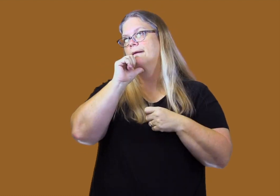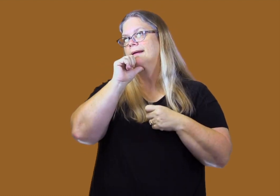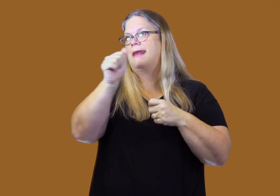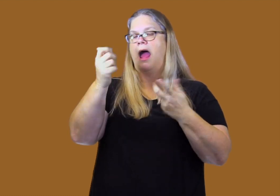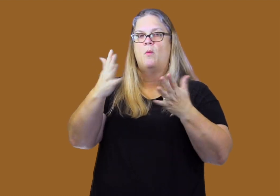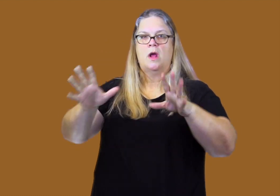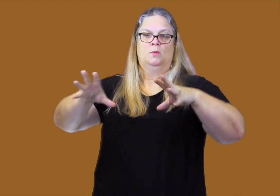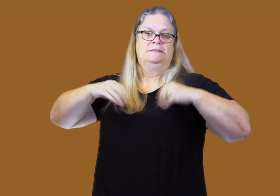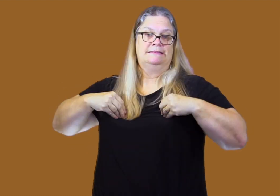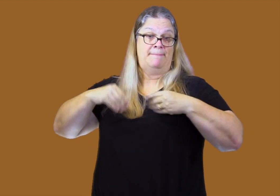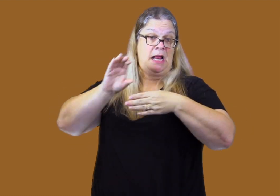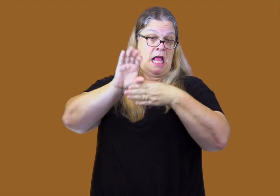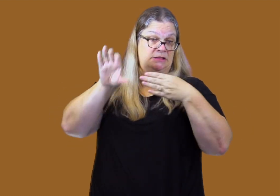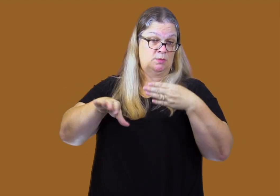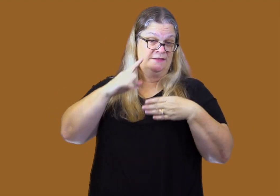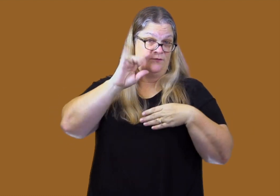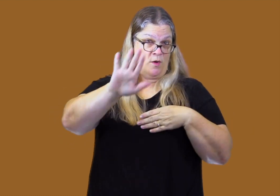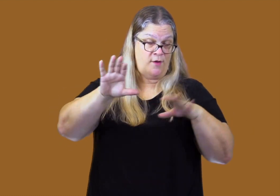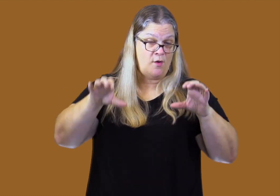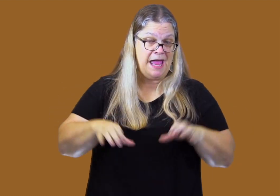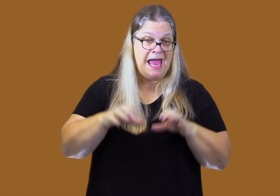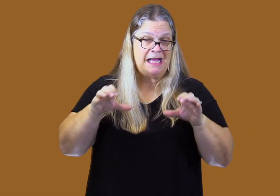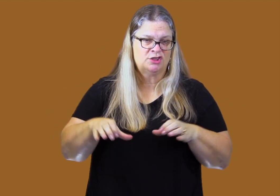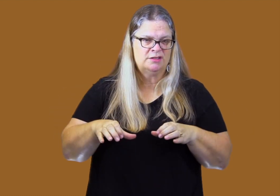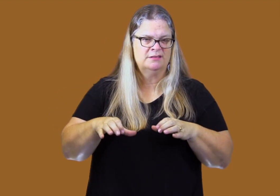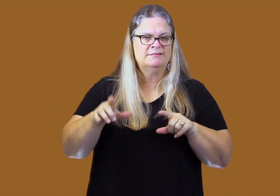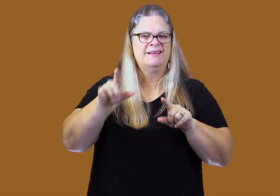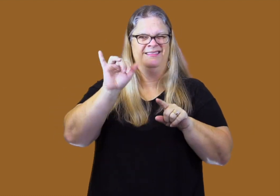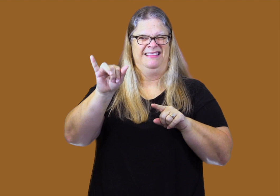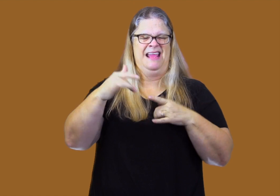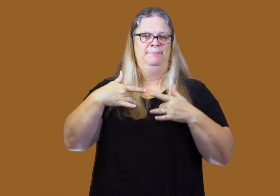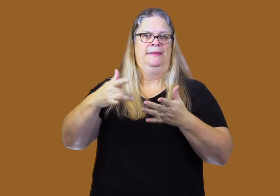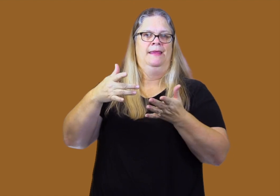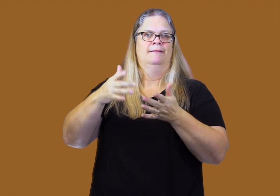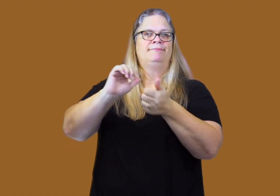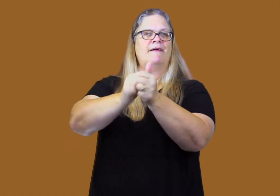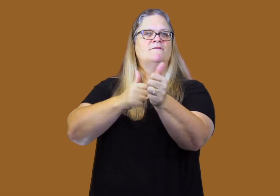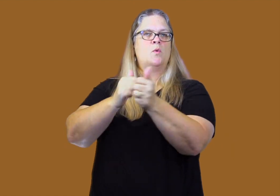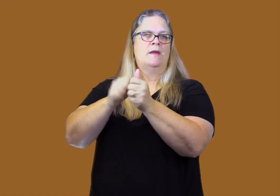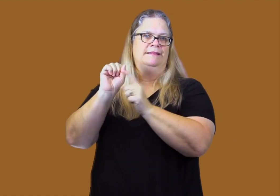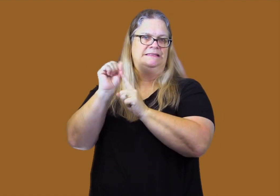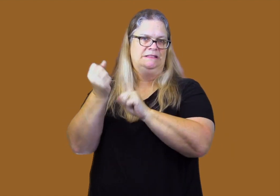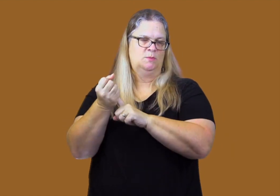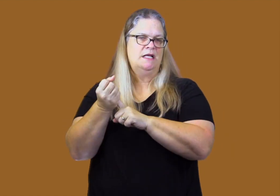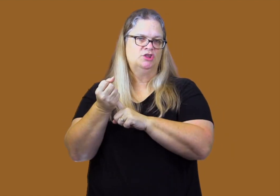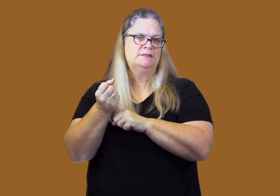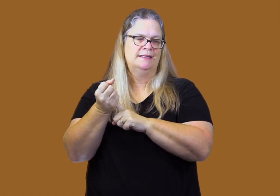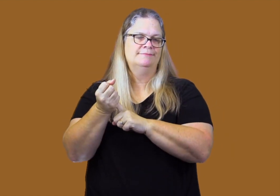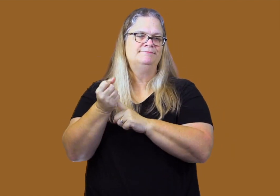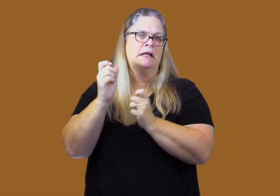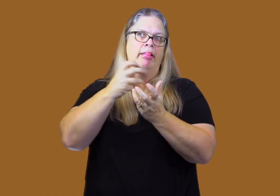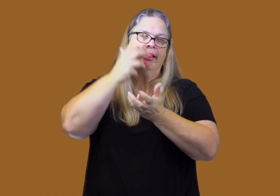or does not accept the consequences for their actions, whenever they're trying to avoid a situation.